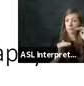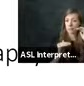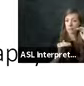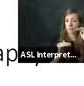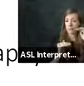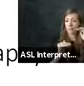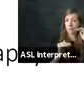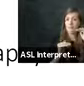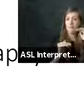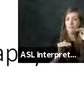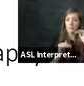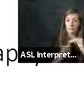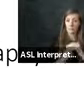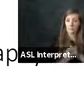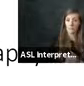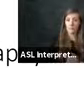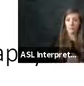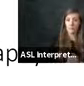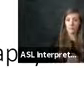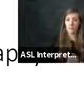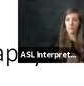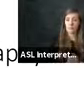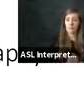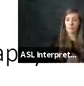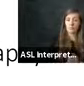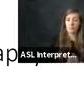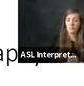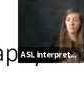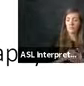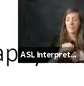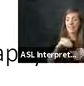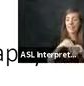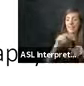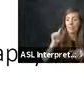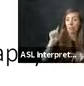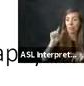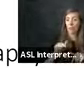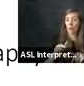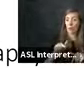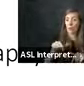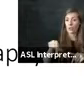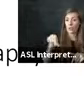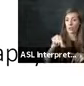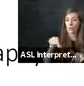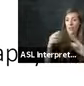number of cases occurring in the lowest quartile of the Healthy Places Index.